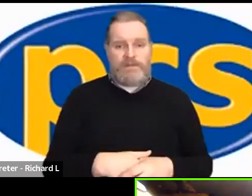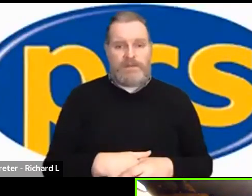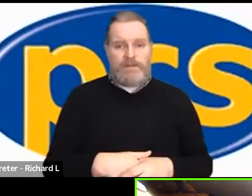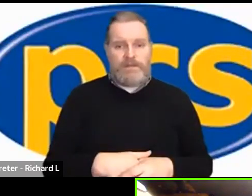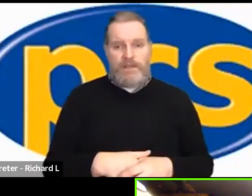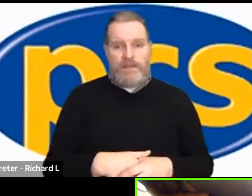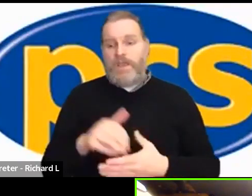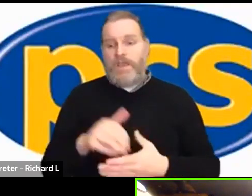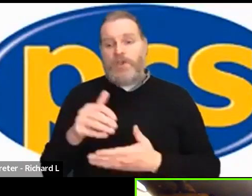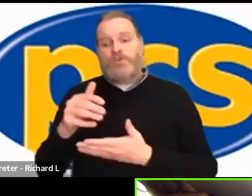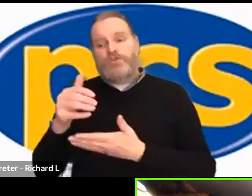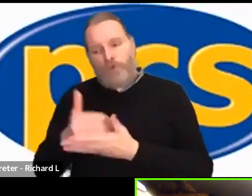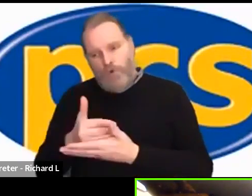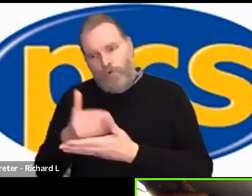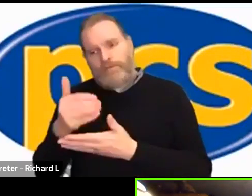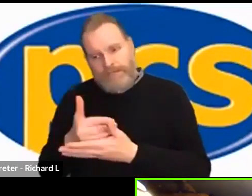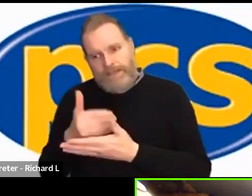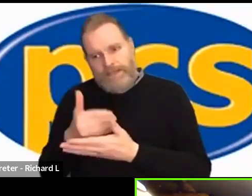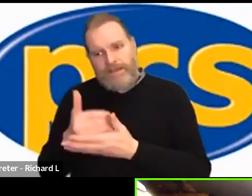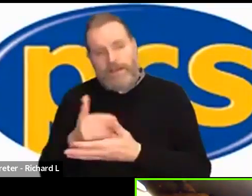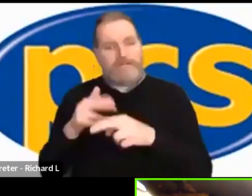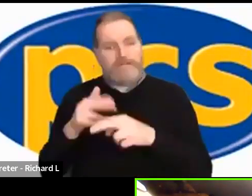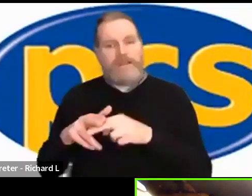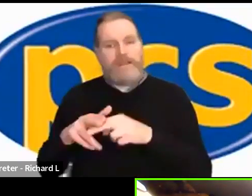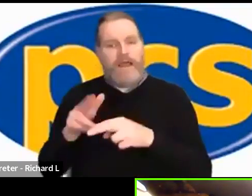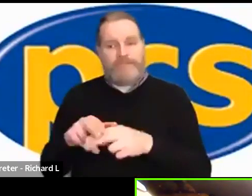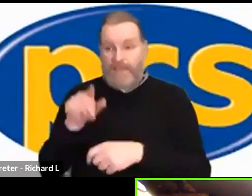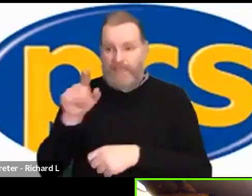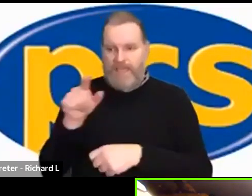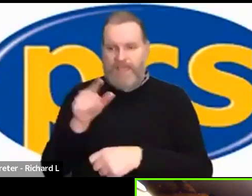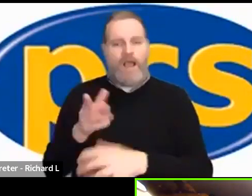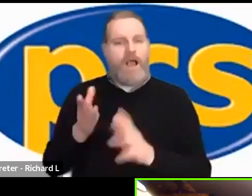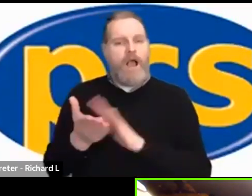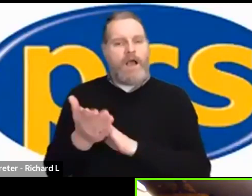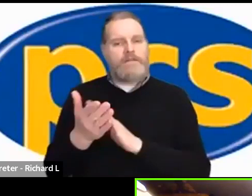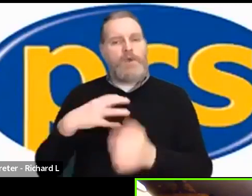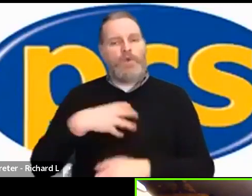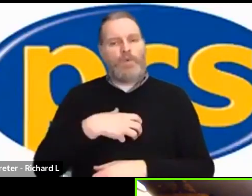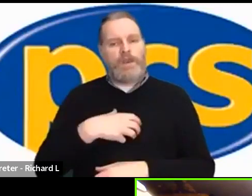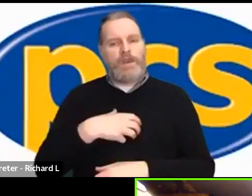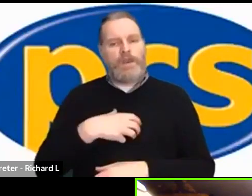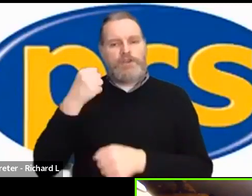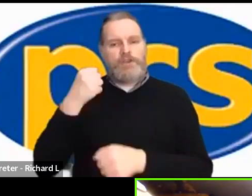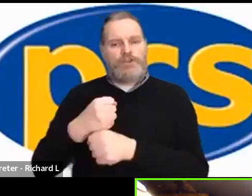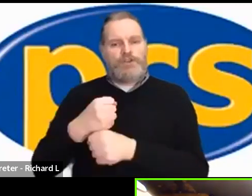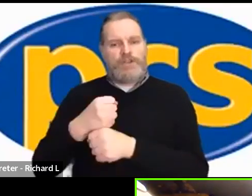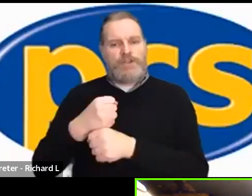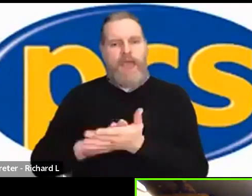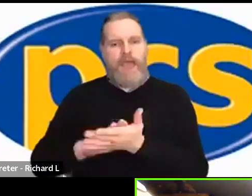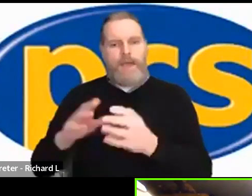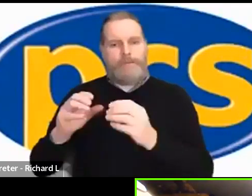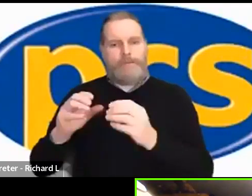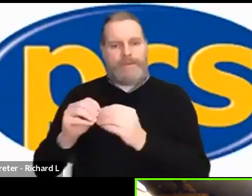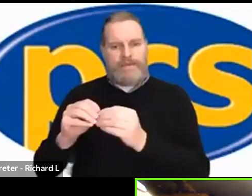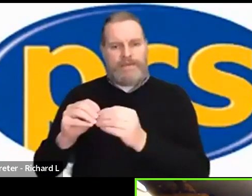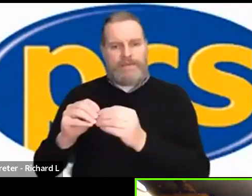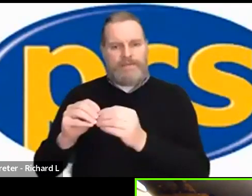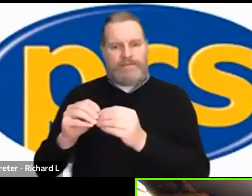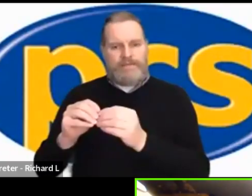Think that they are Think that they are represented by the Gmb. And therefore humping fore haven't been haven't been so. You're quite